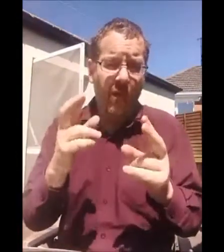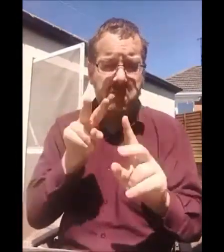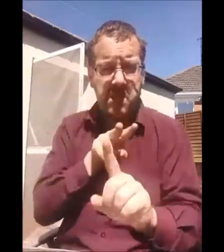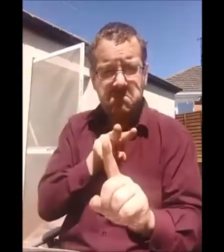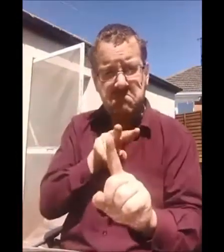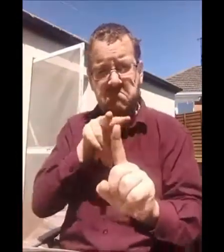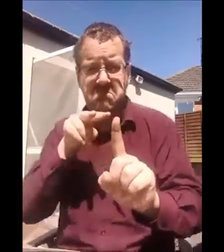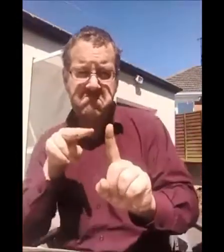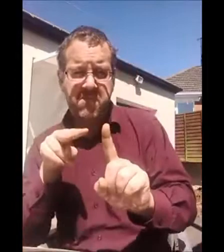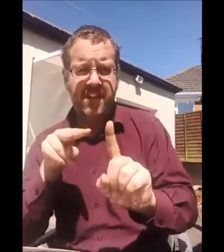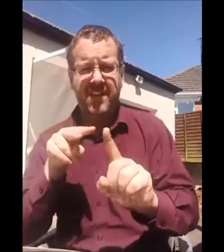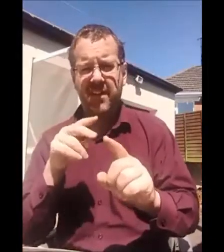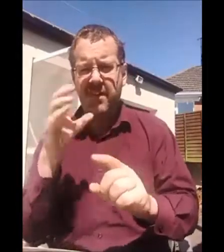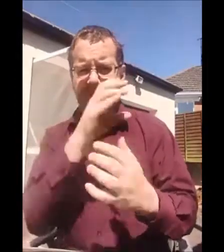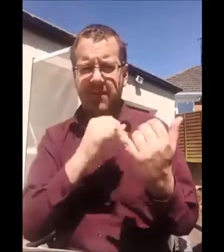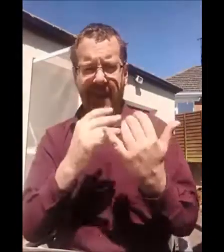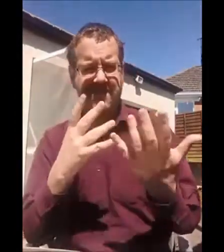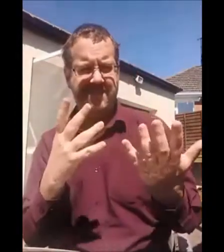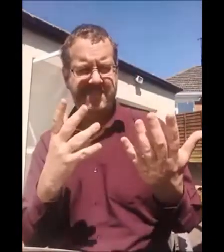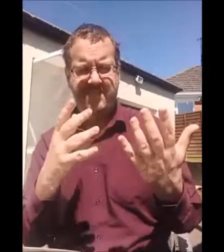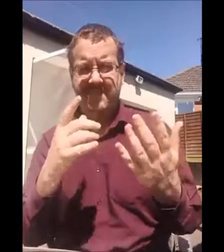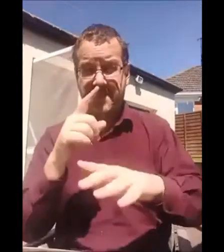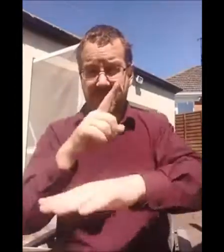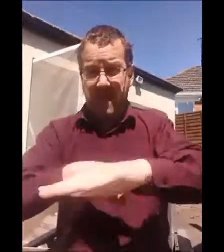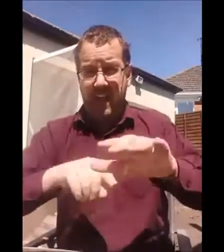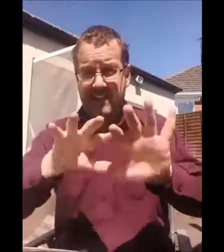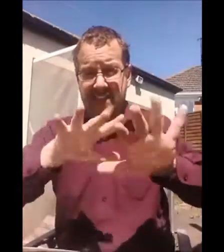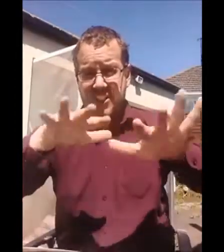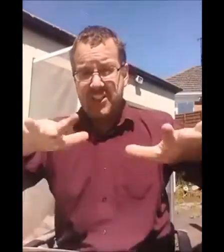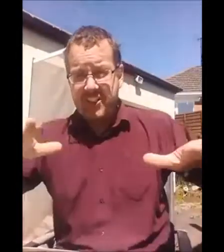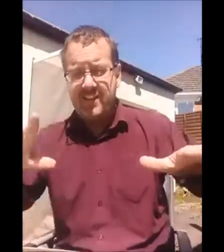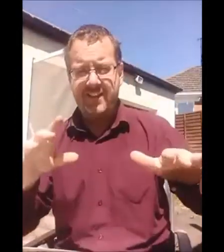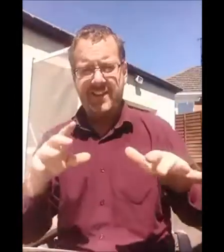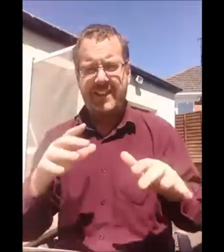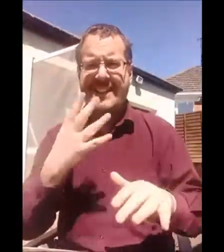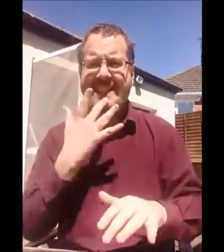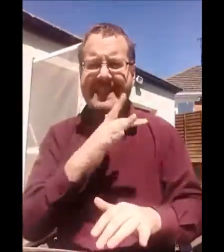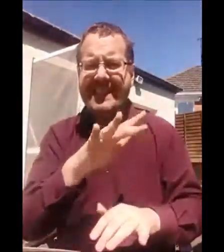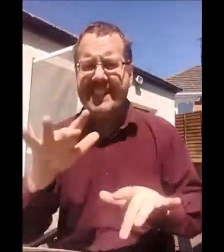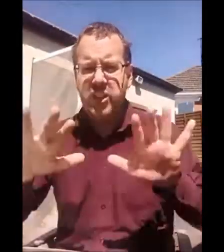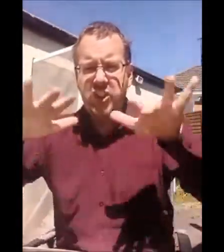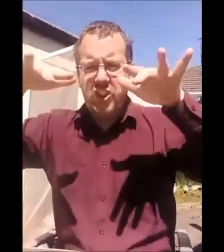that this black 'sea' is an actual sea, it's a raging tumult of water